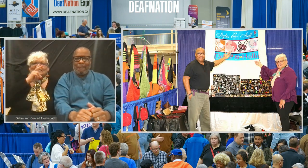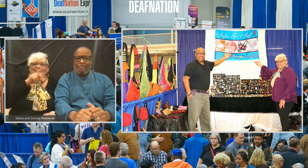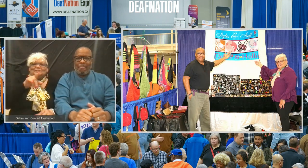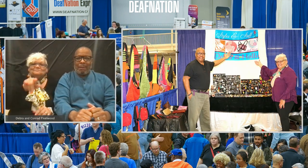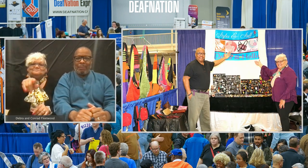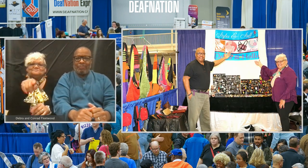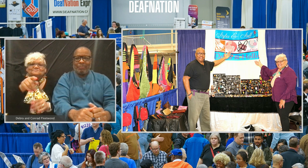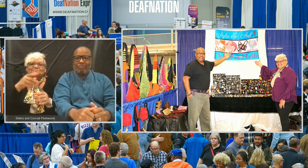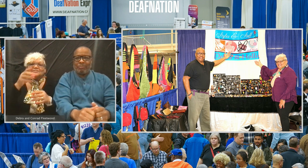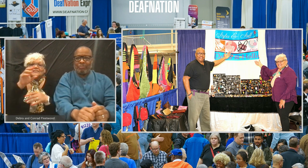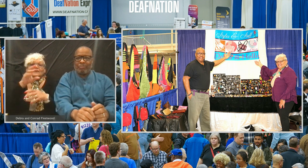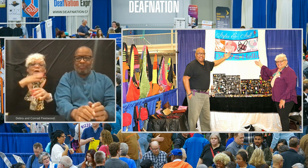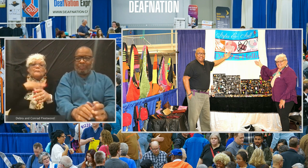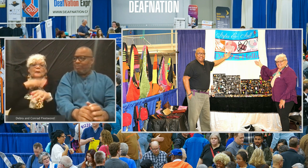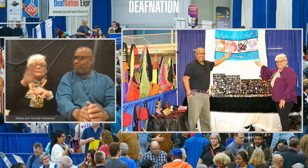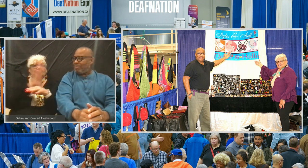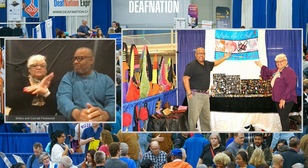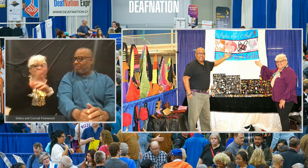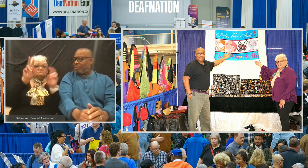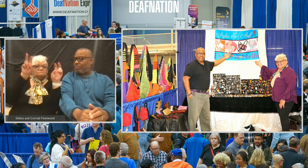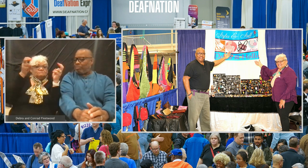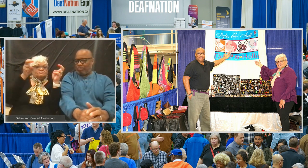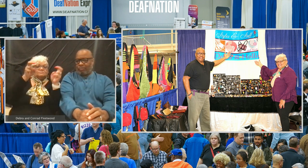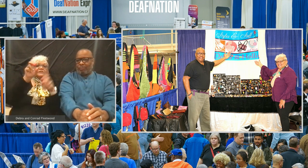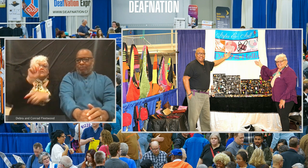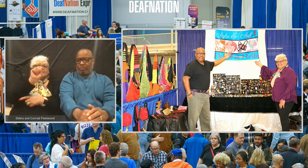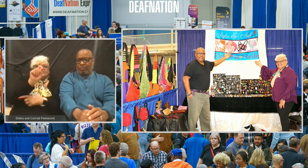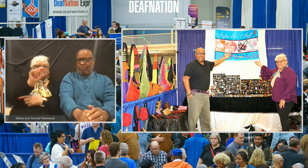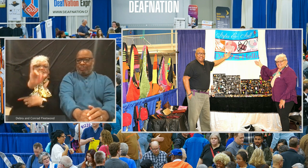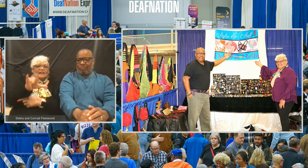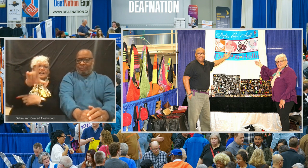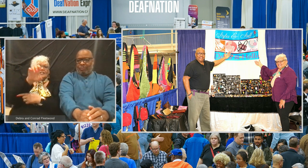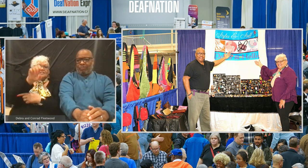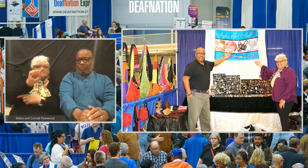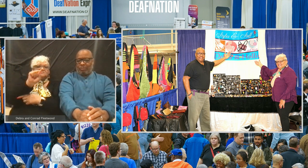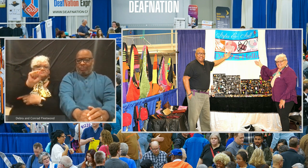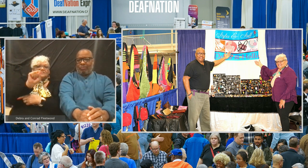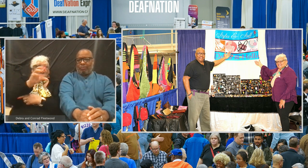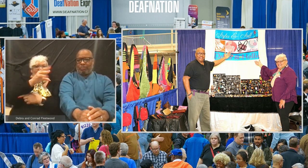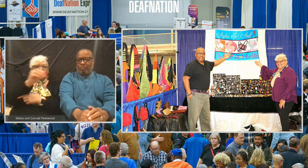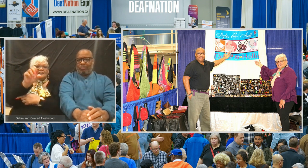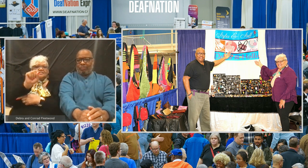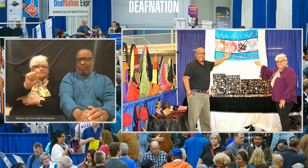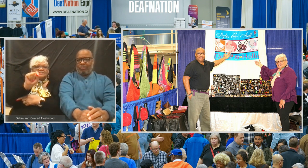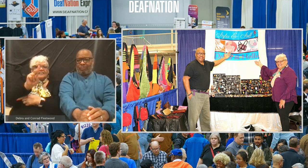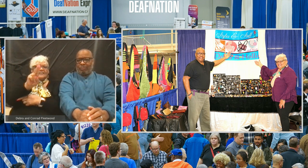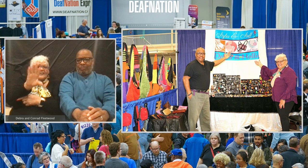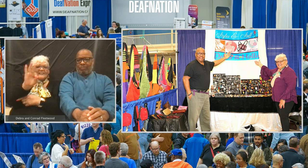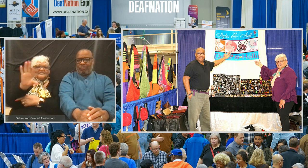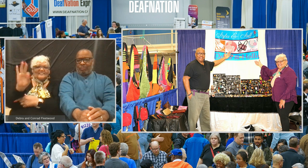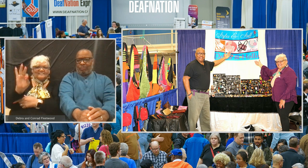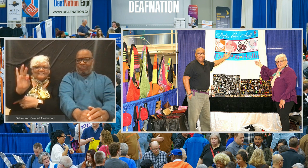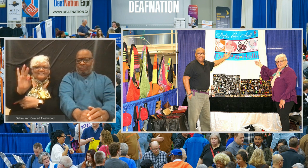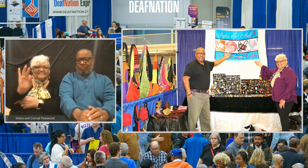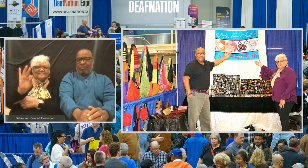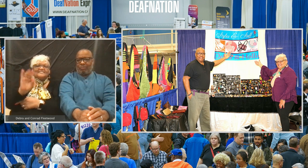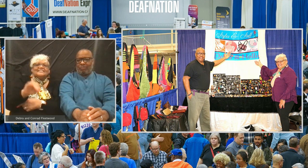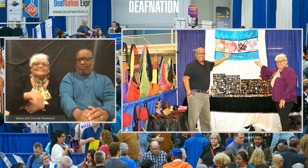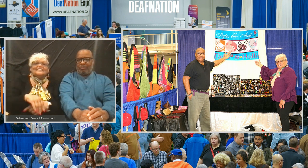What you see here is my business, named Styles and Stuff.